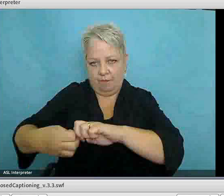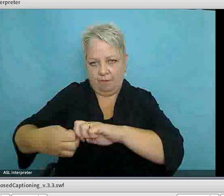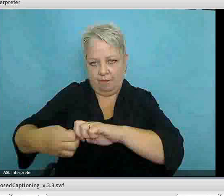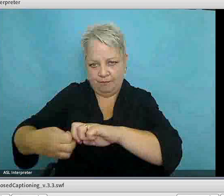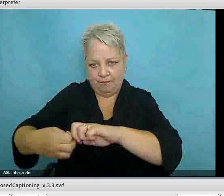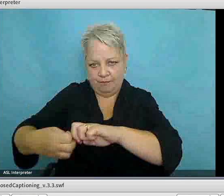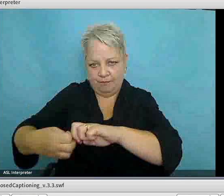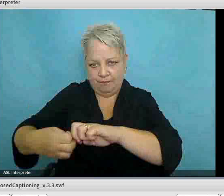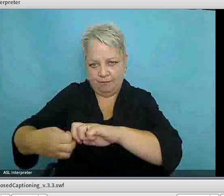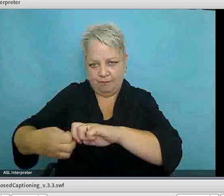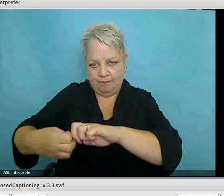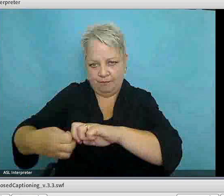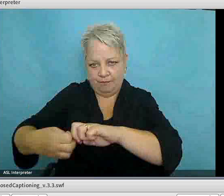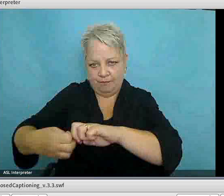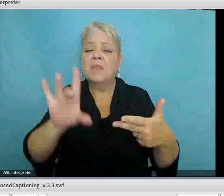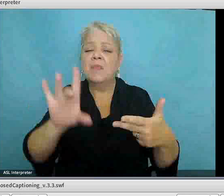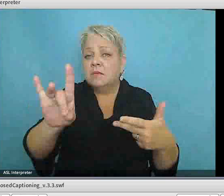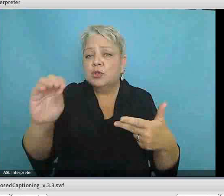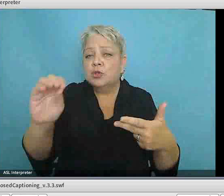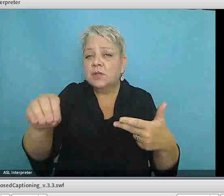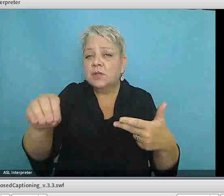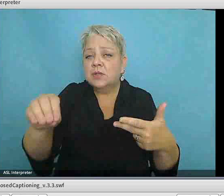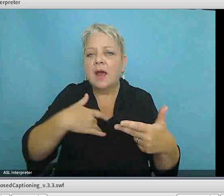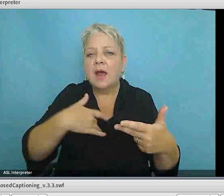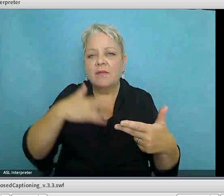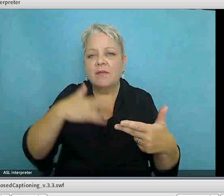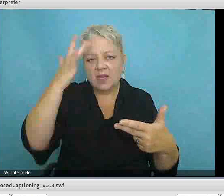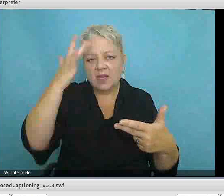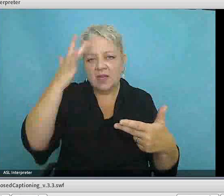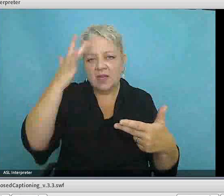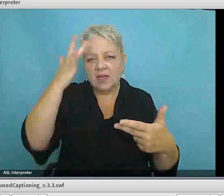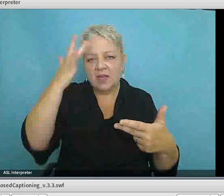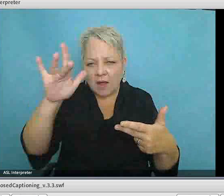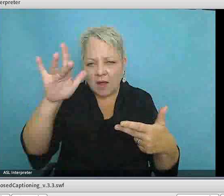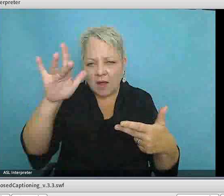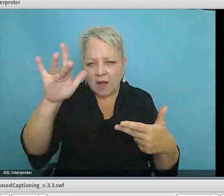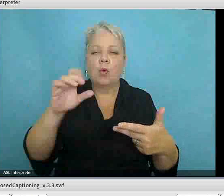About 8% have an intellectual or developmental disability.